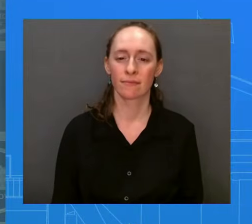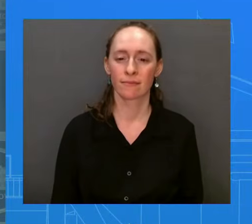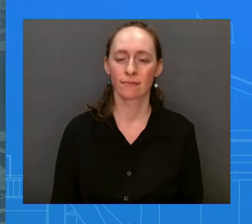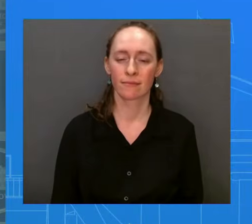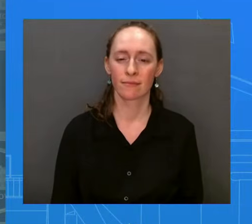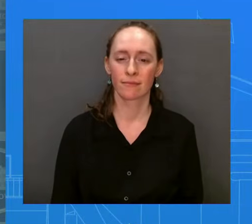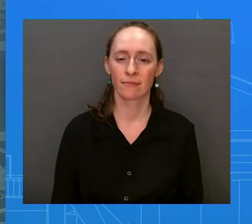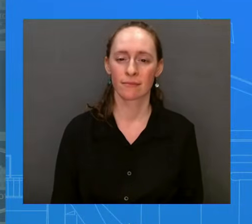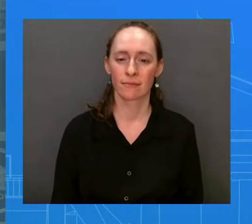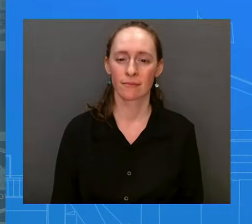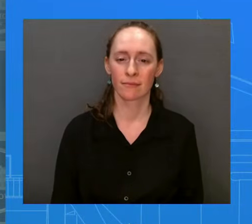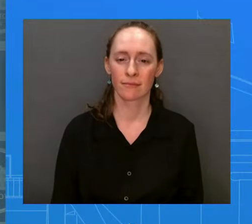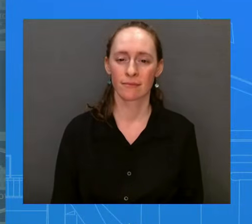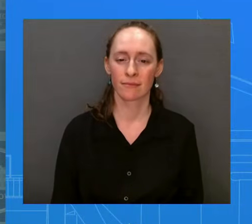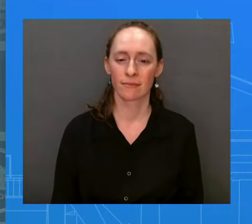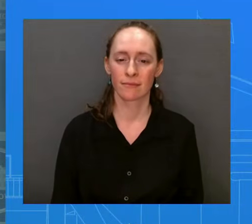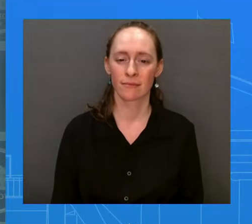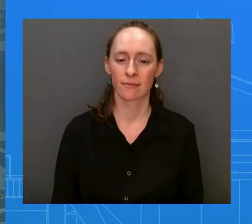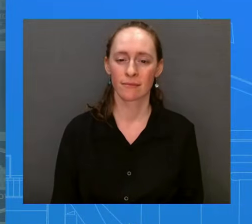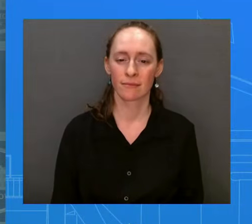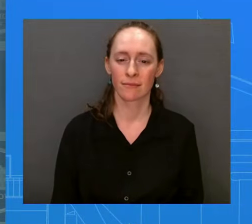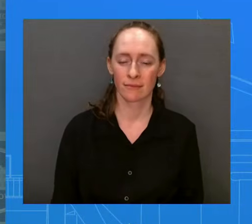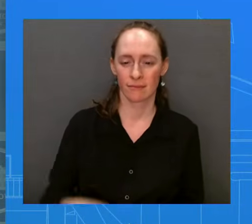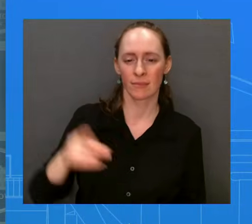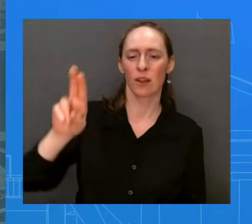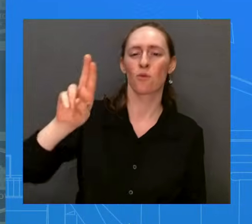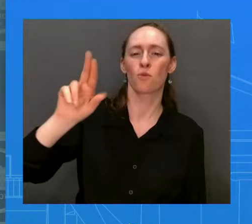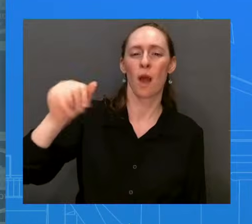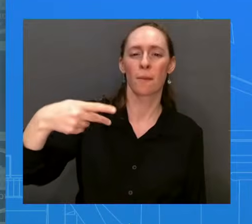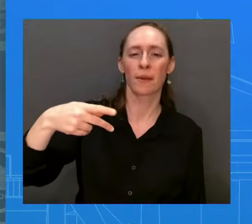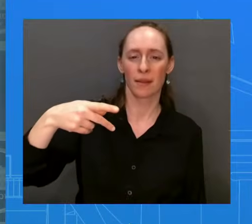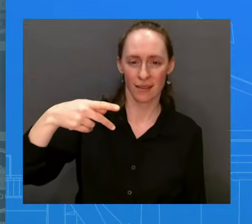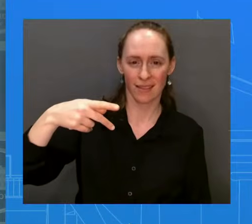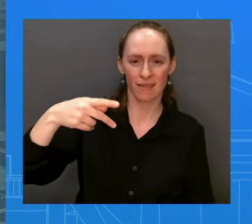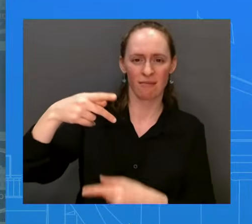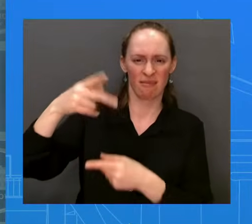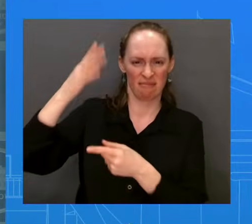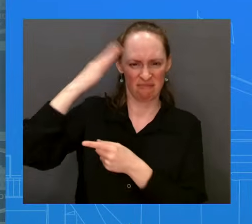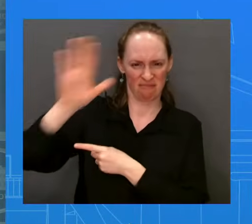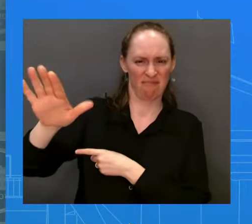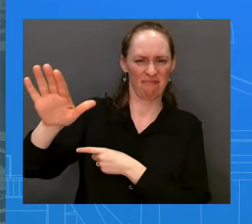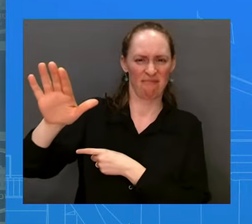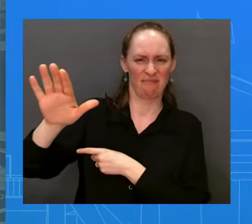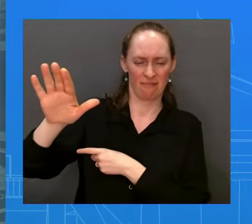and every one is doing, some of the big concern there was that a lot --